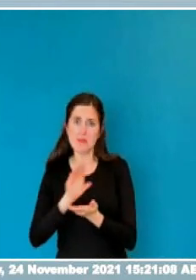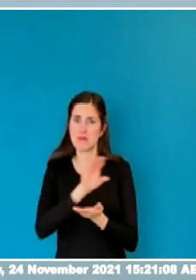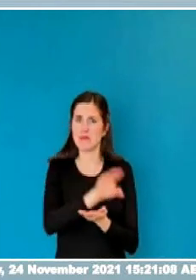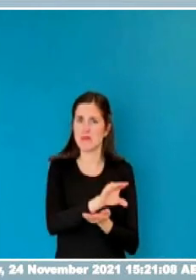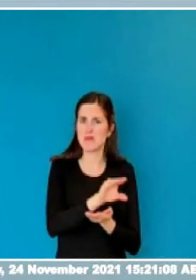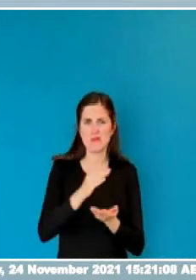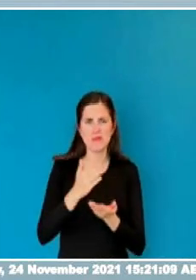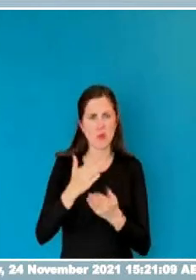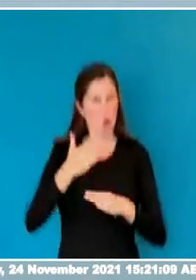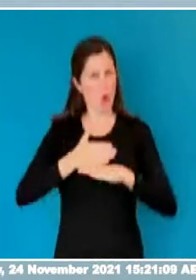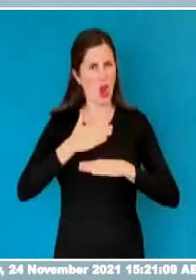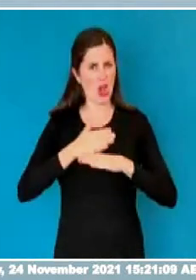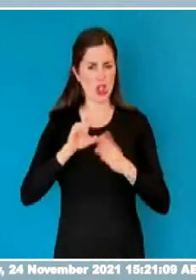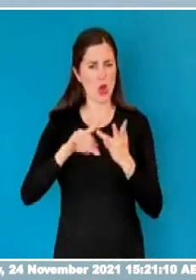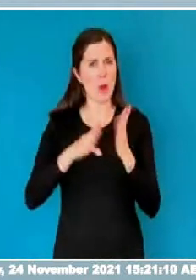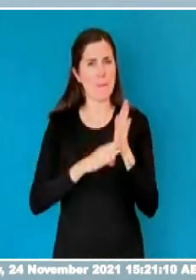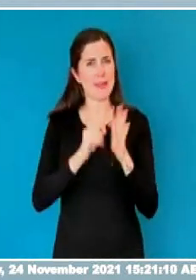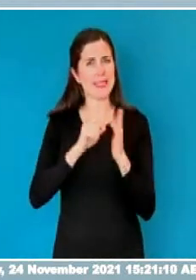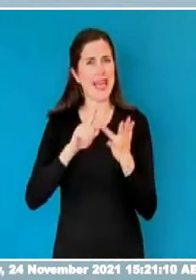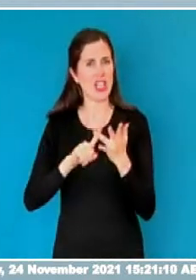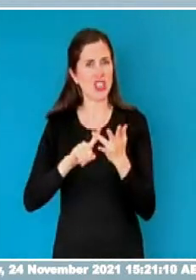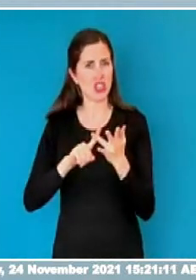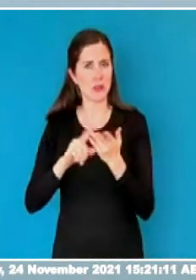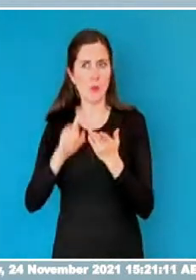get a person back to health.